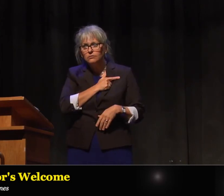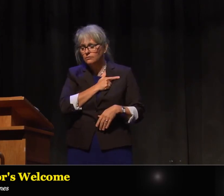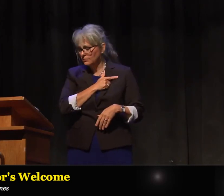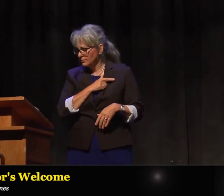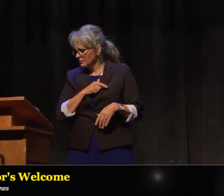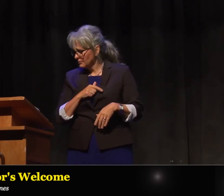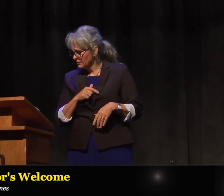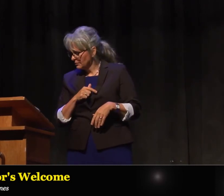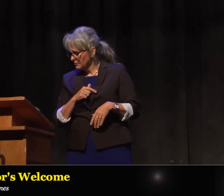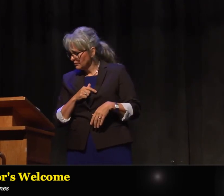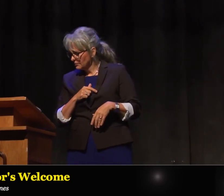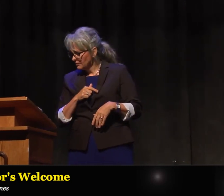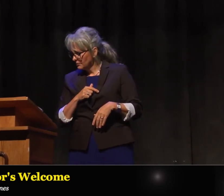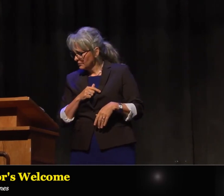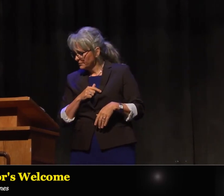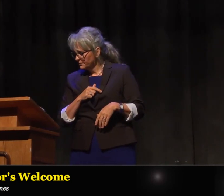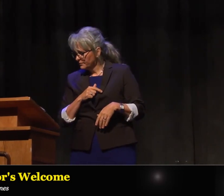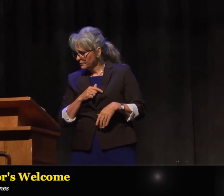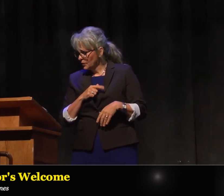That loyalty is important.